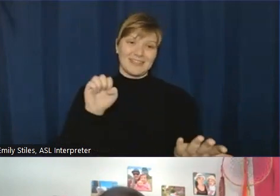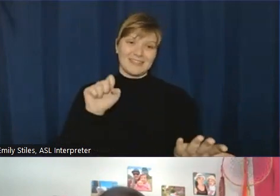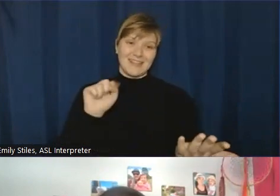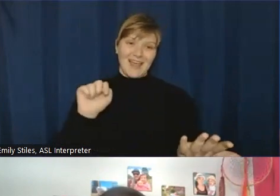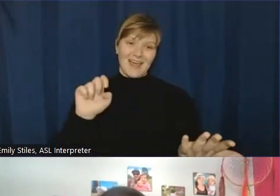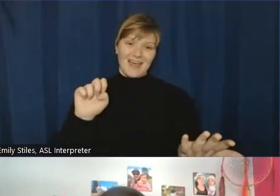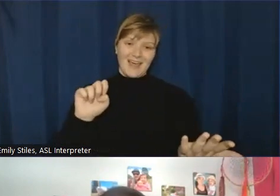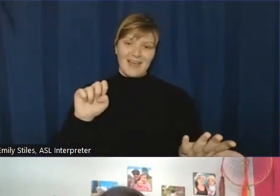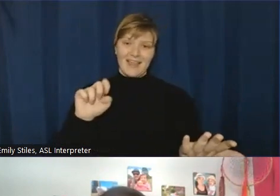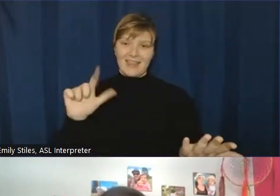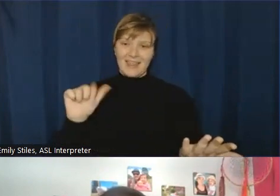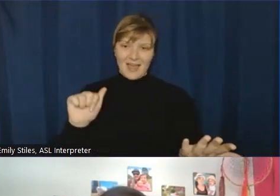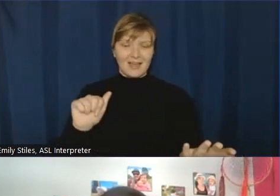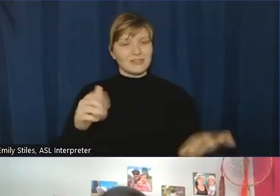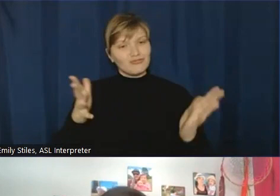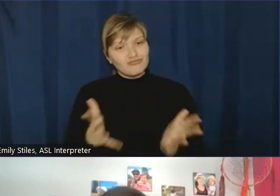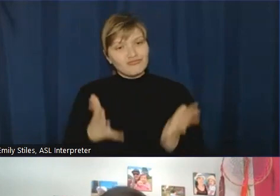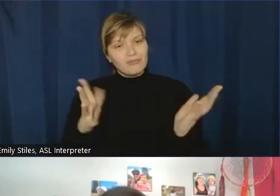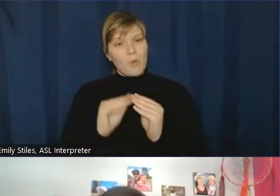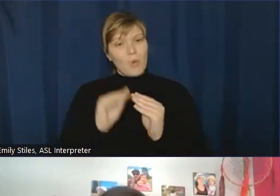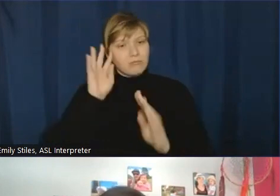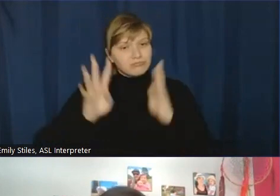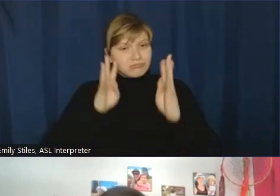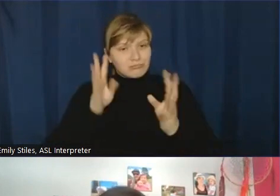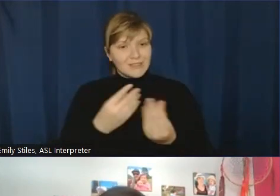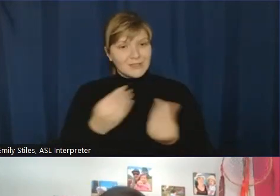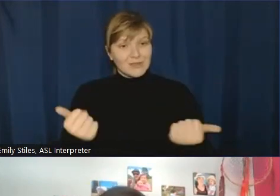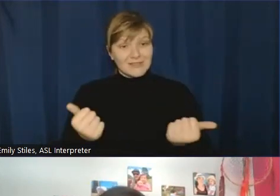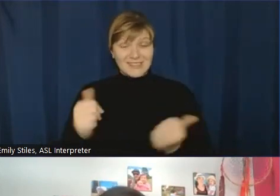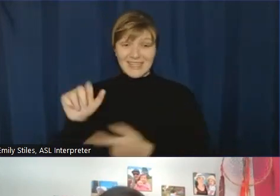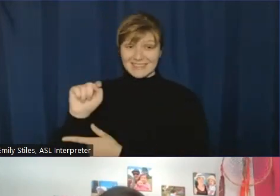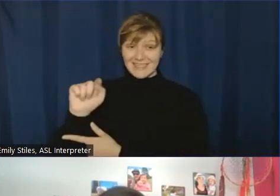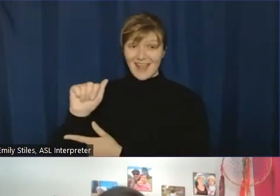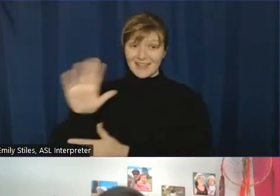you need a little extra assistance, those TA centers are there, a free resource, to help.